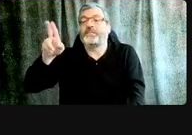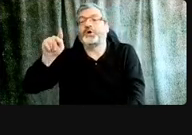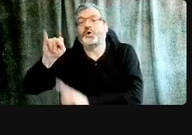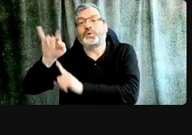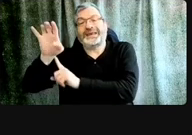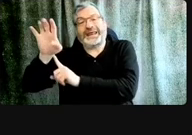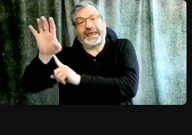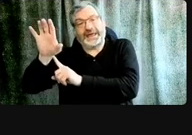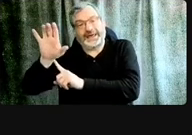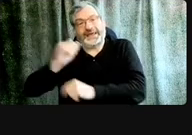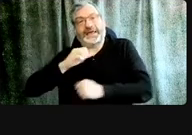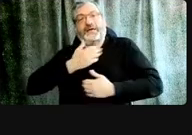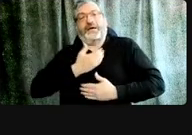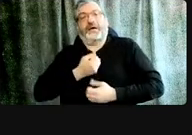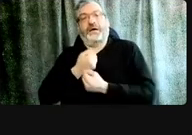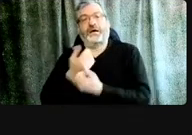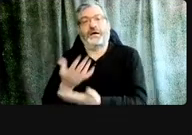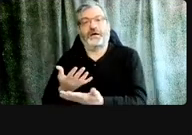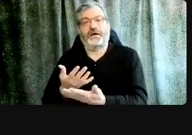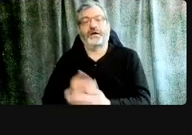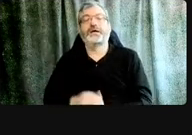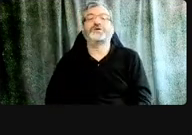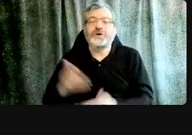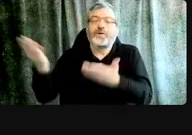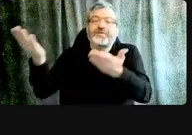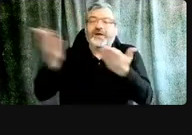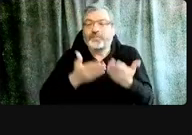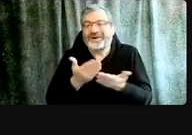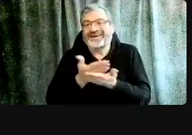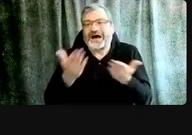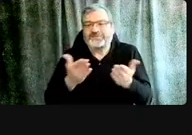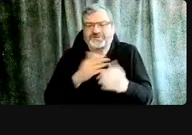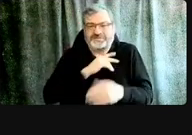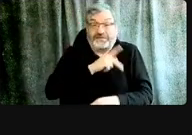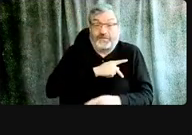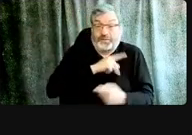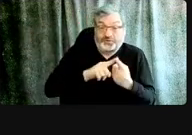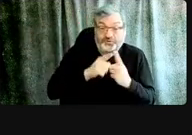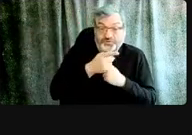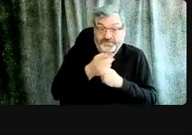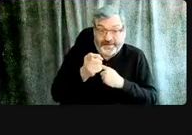objects in, objects that were personal to them. Sometimes they involved people interacting